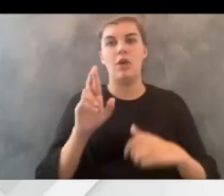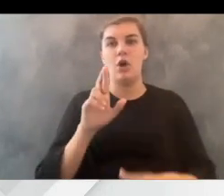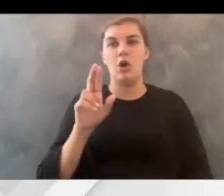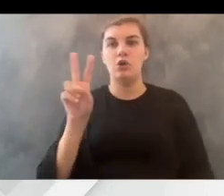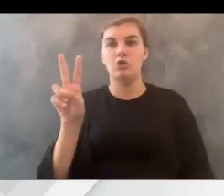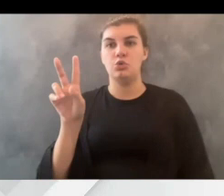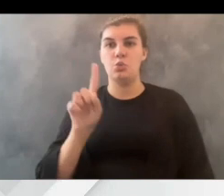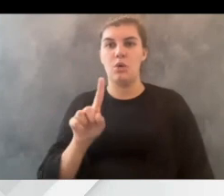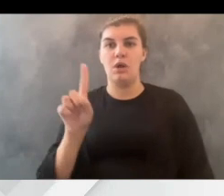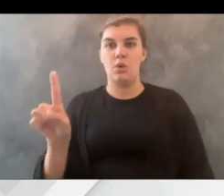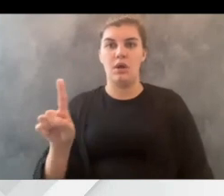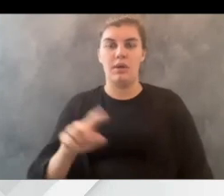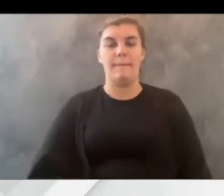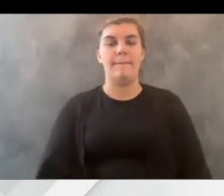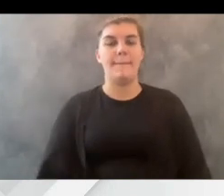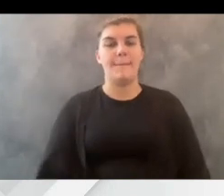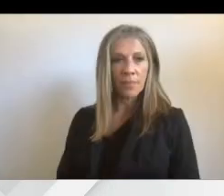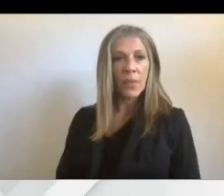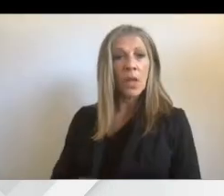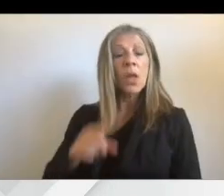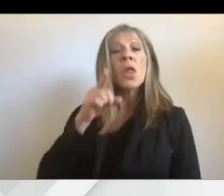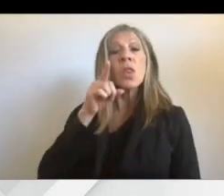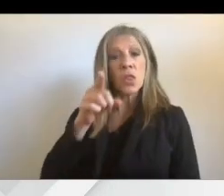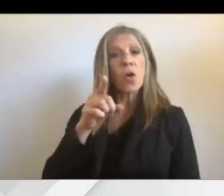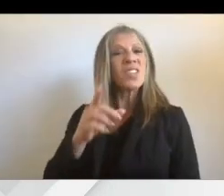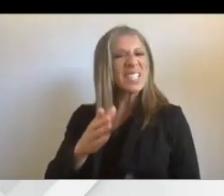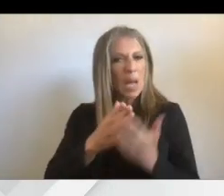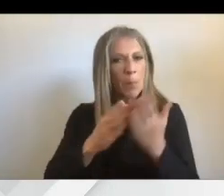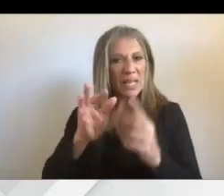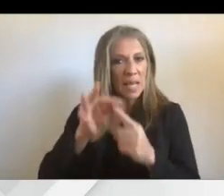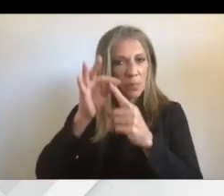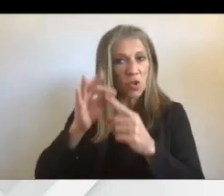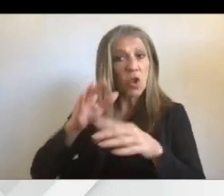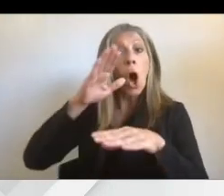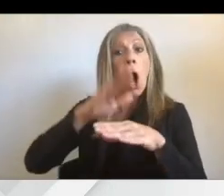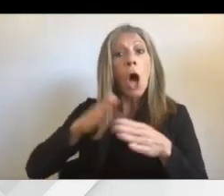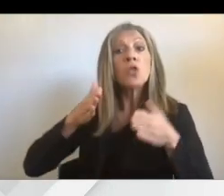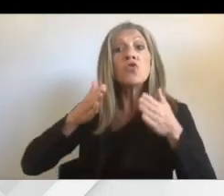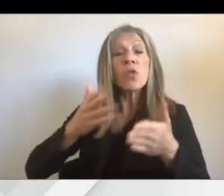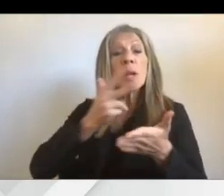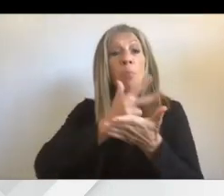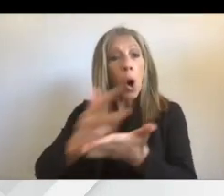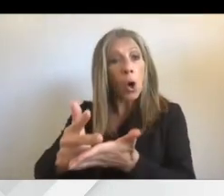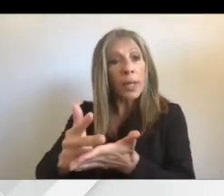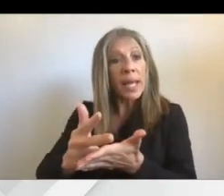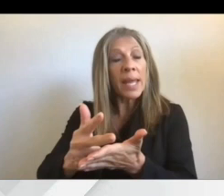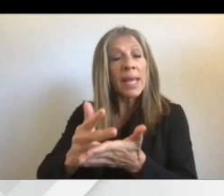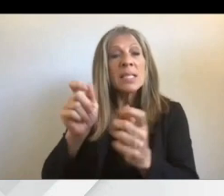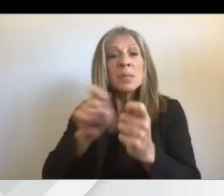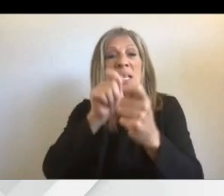There are exceptions. So on-street parking spaces designated exclusively as residential parking -